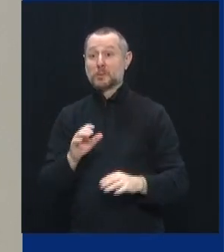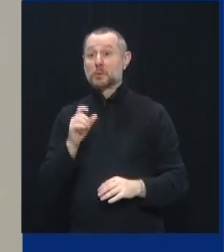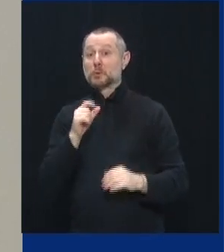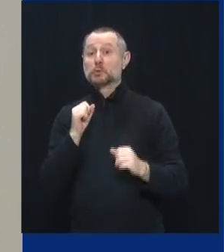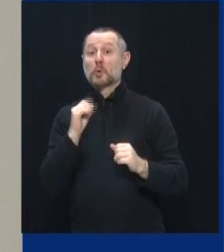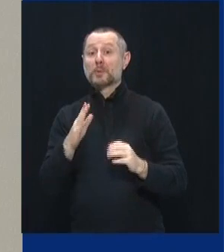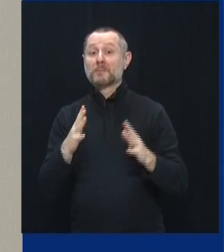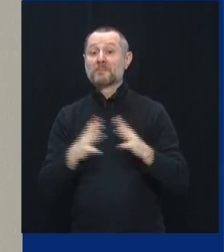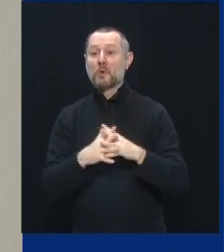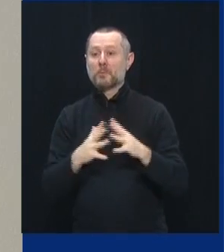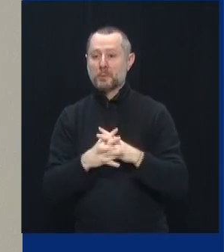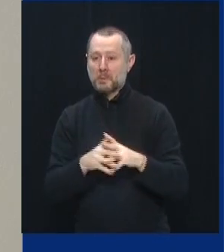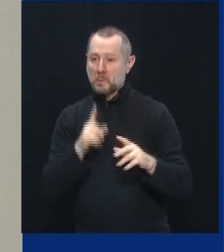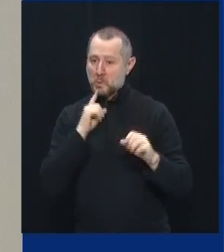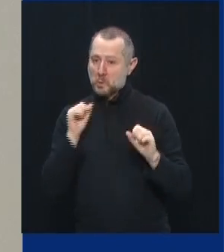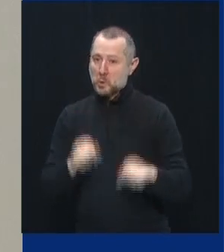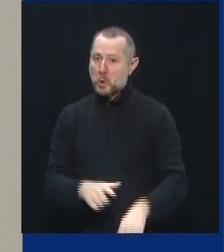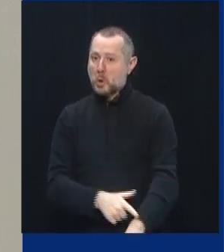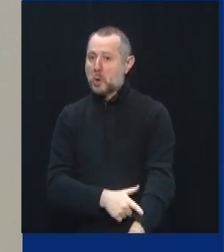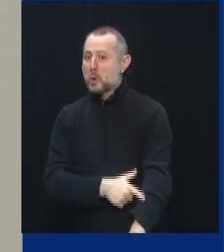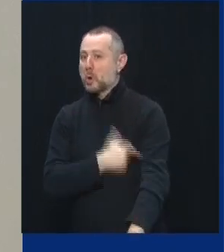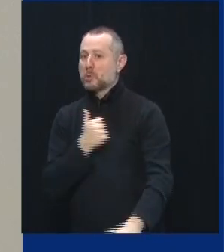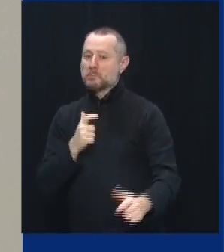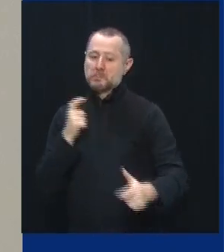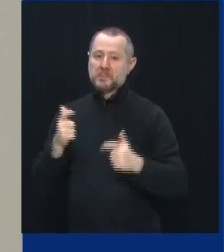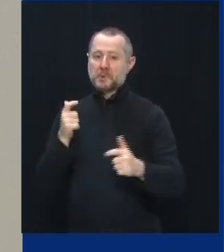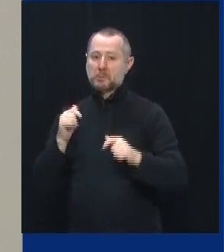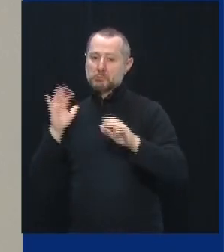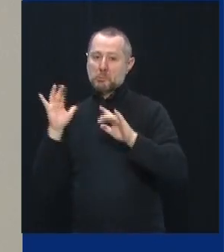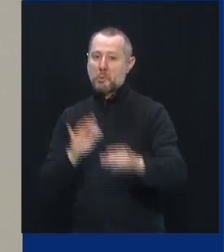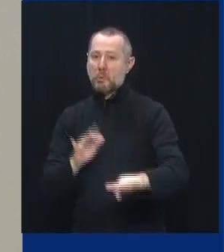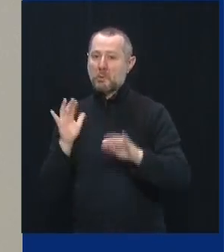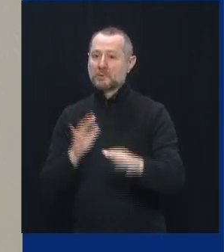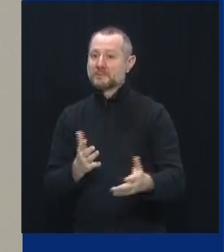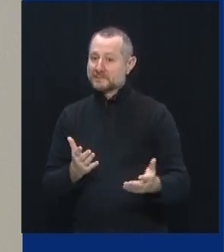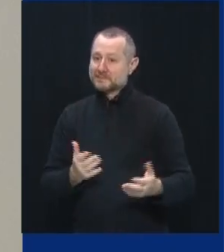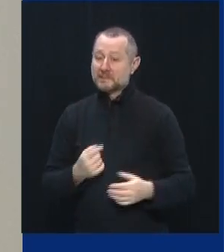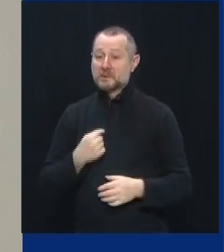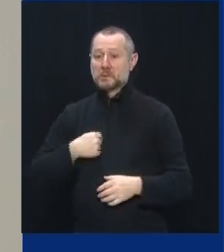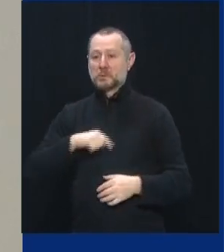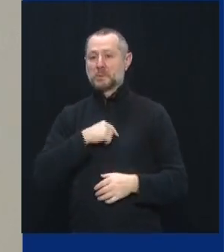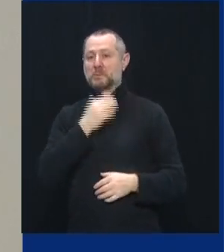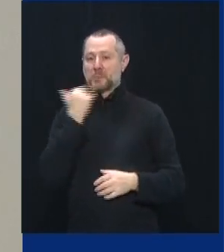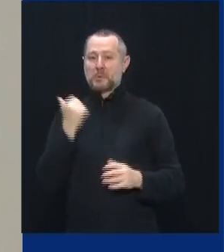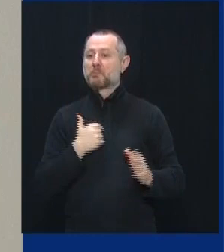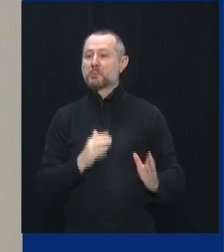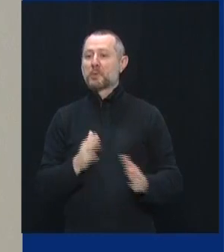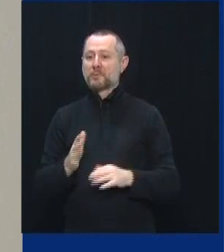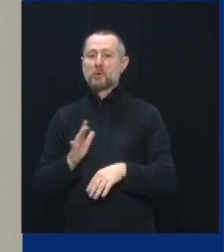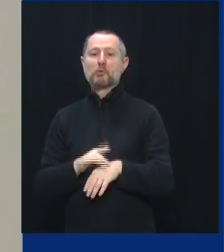DOWN STATE AND PARTS OF UPSTATE, AND SUNDAY FOR SUPER BOWL SUNDAY COULD BE ANOTHER LARGER SNOWSTORM THAT WE'RE TRACKING